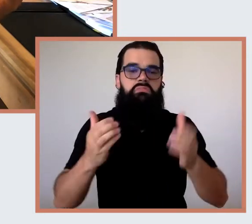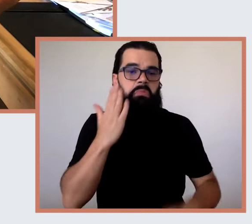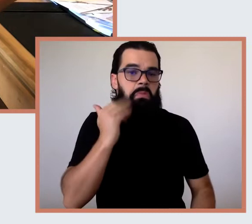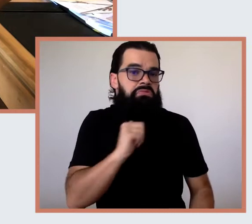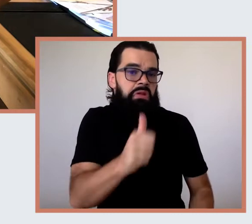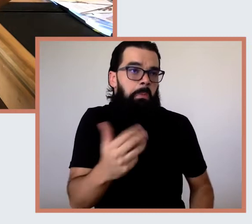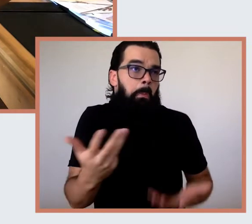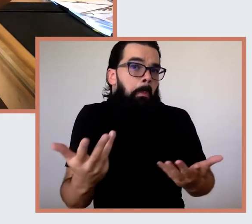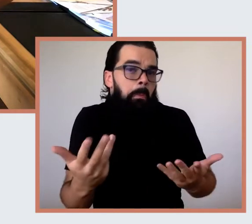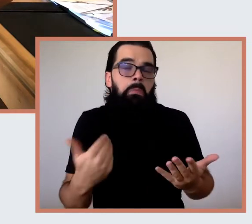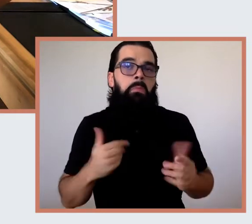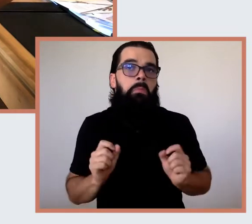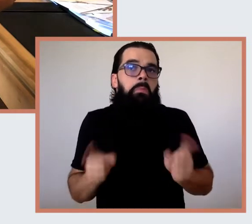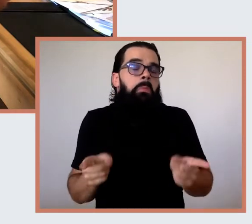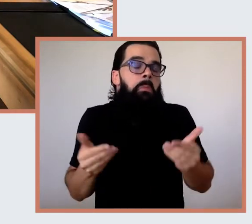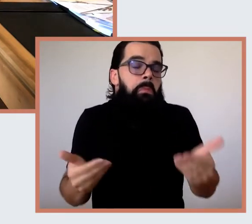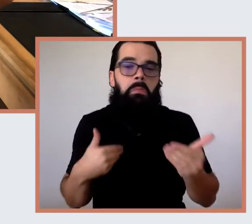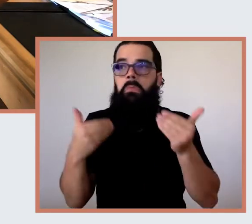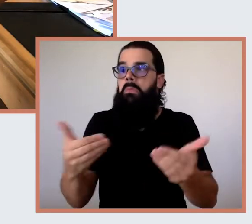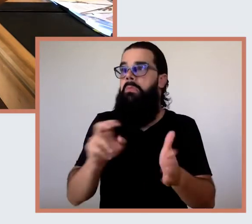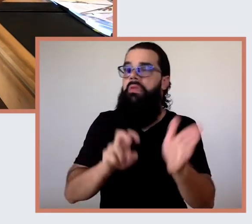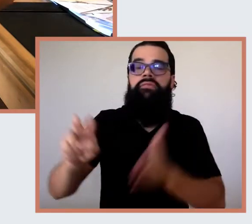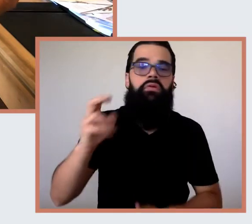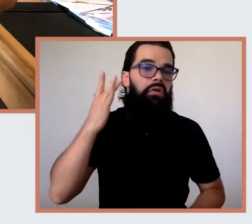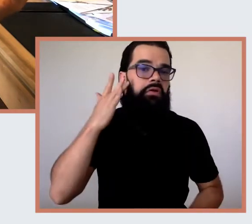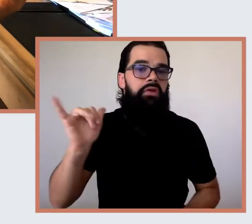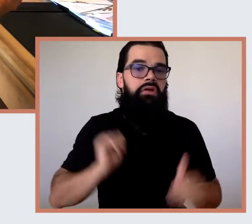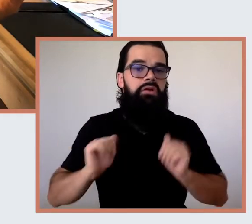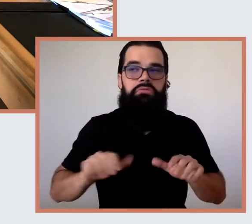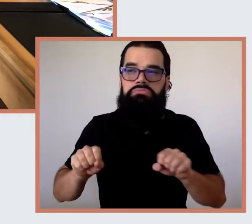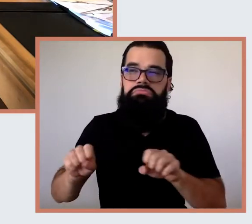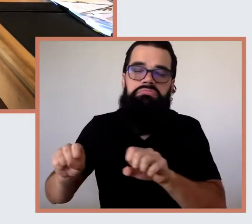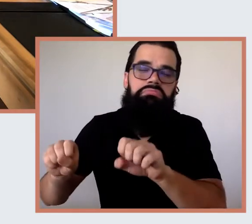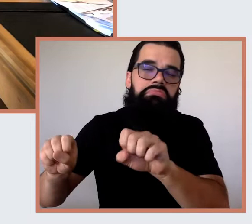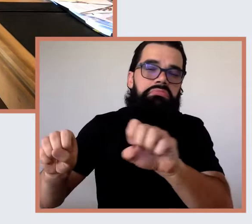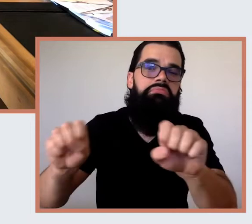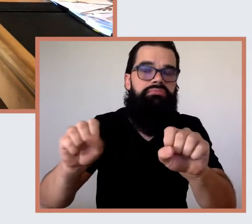I may try acting out in California, I'll go out, I'll fail and I'll come home, but I had a plan, good plan